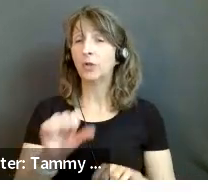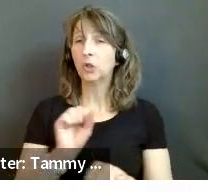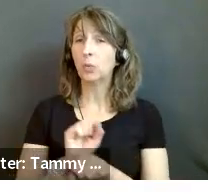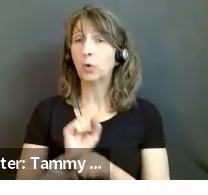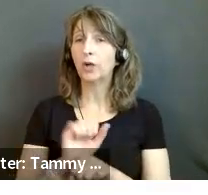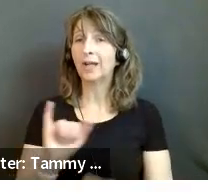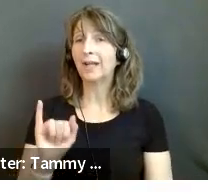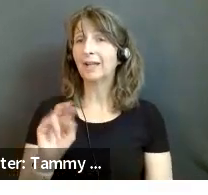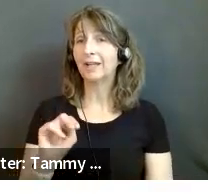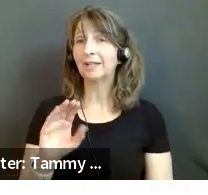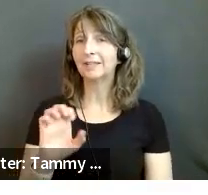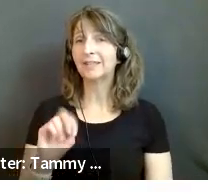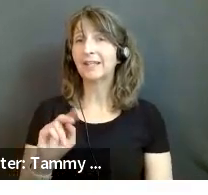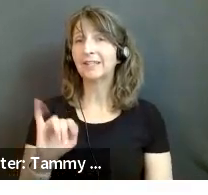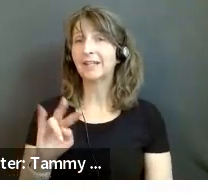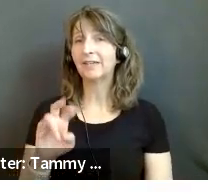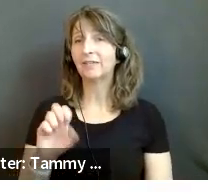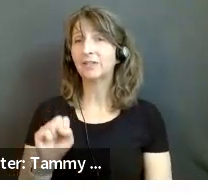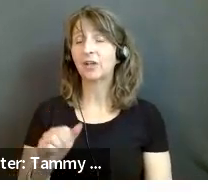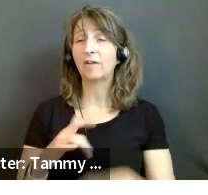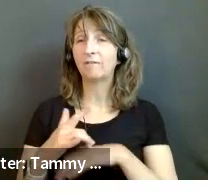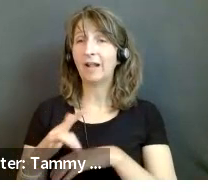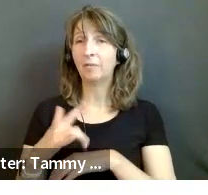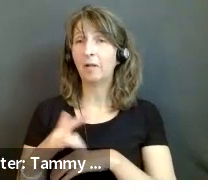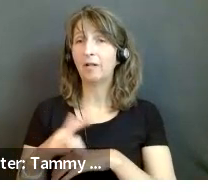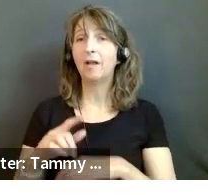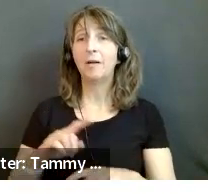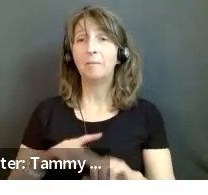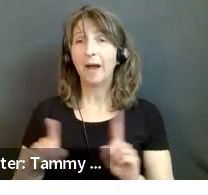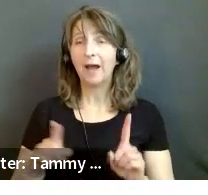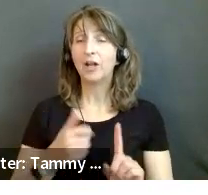But you have to have that communication with the Social Security office in order for the work incentives to work.